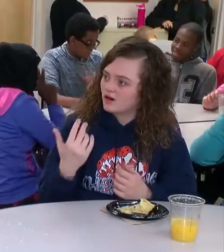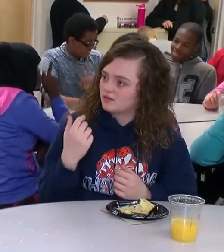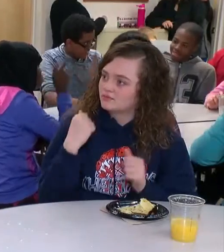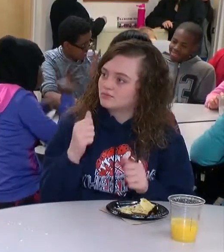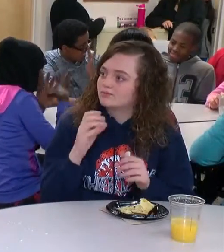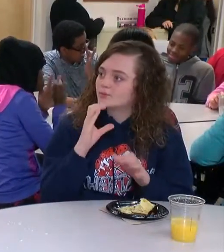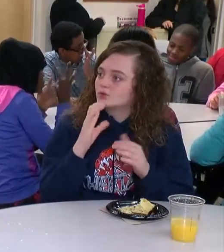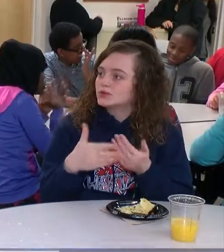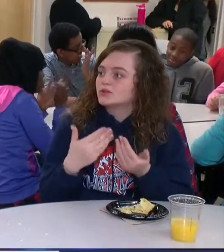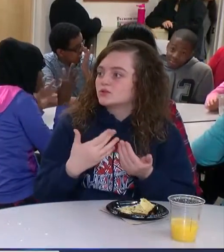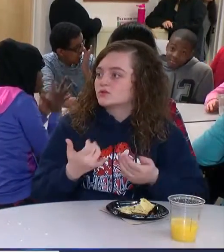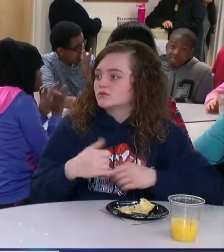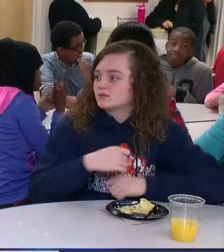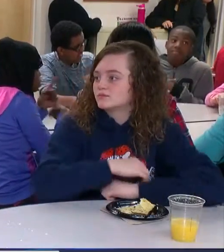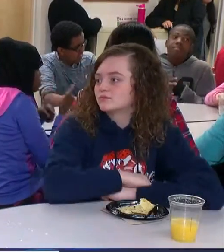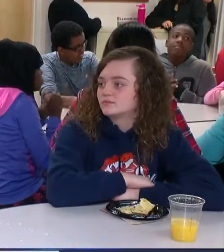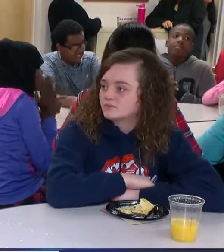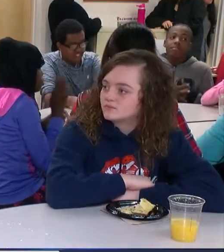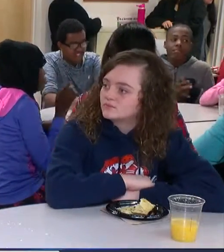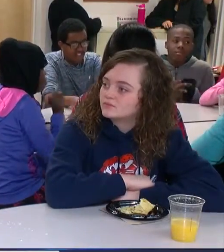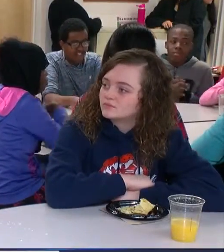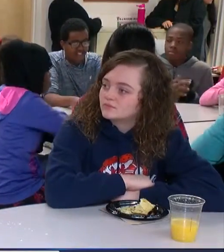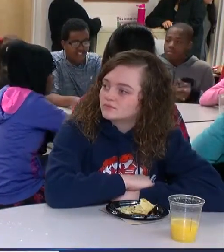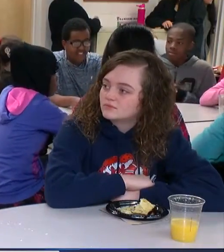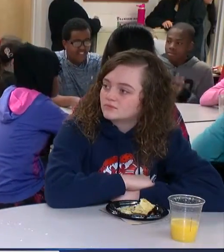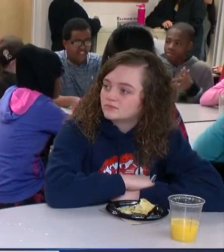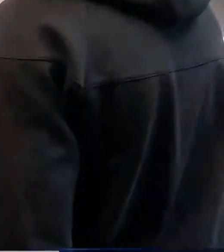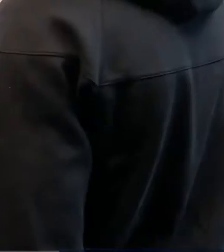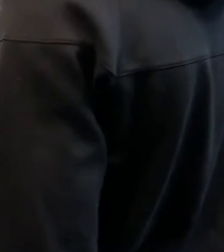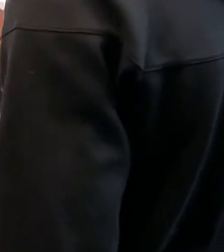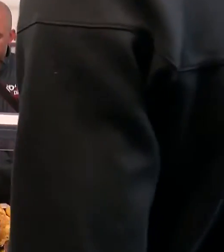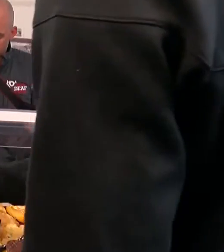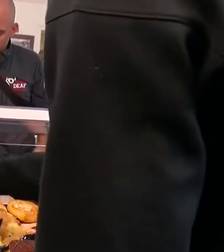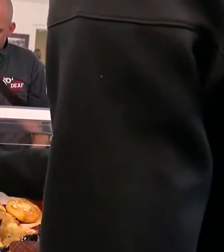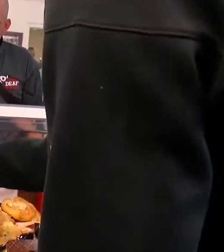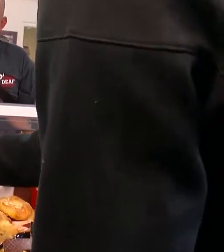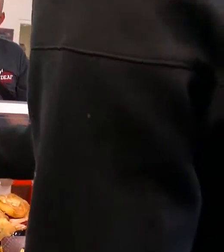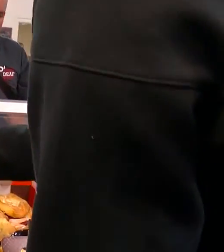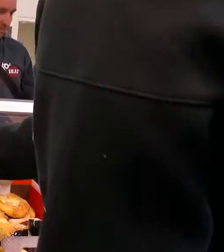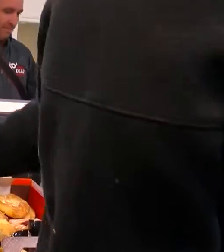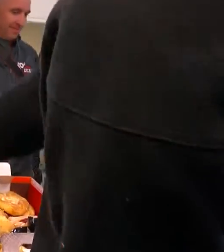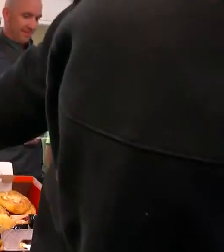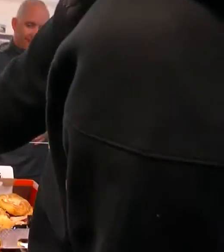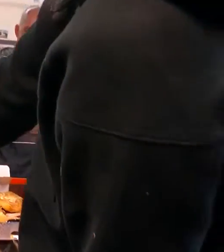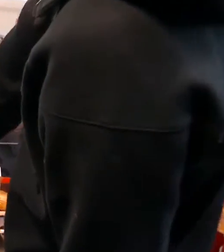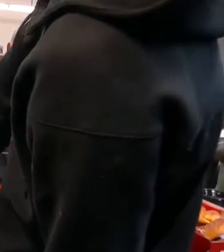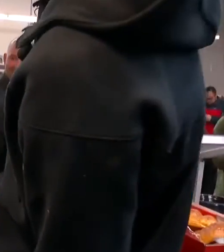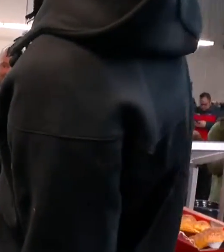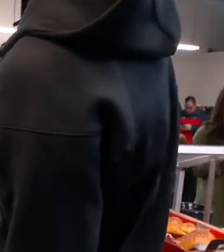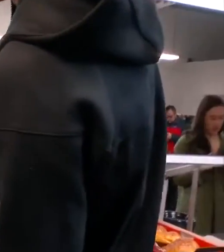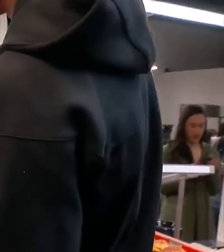DID A COUPLE OF SCIENCE AND I TALK TO THEM OR SPELLED OUT THE NAME, I'M NOT FLUENT LIKE I USED TO BE, I'M NOT THE BEST LIKE THEY ARE, SOMETIMES THEY